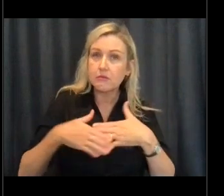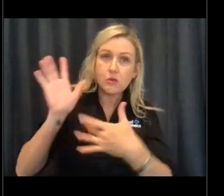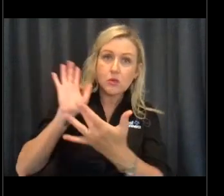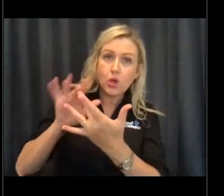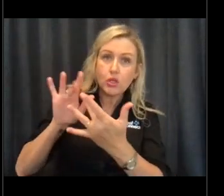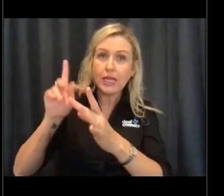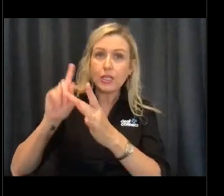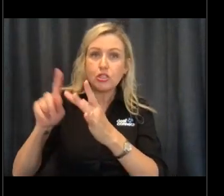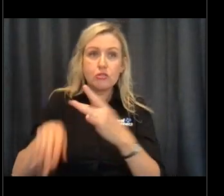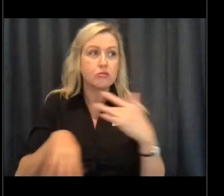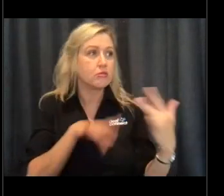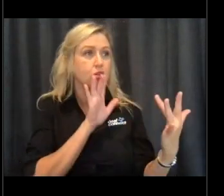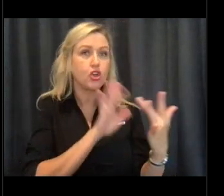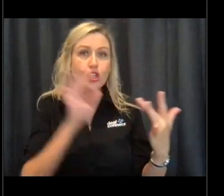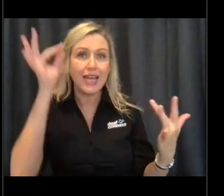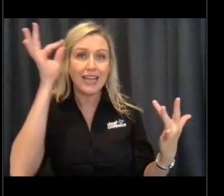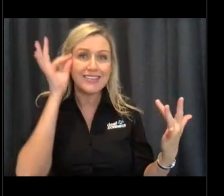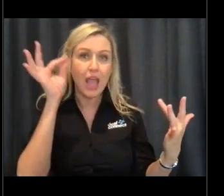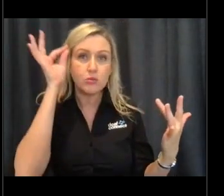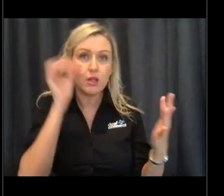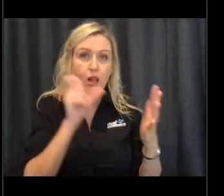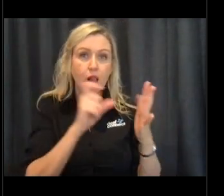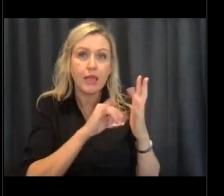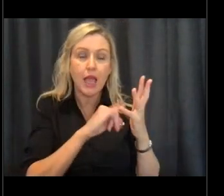You're usually having to deal with the bank.